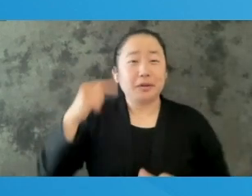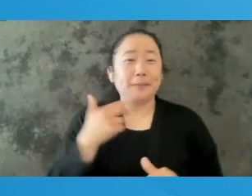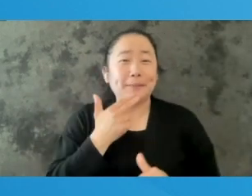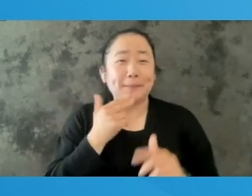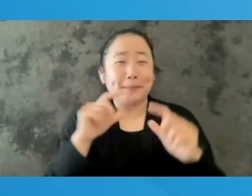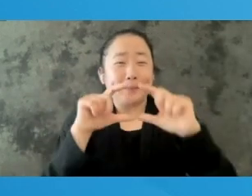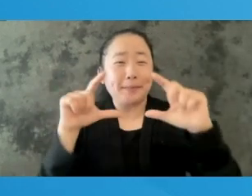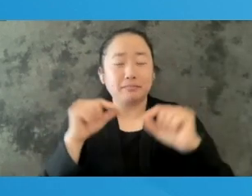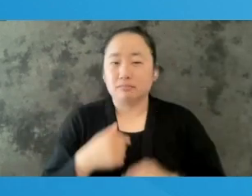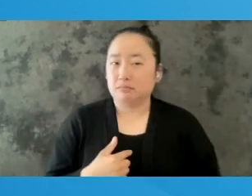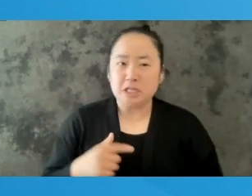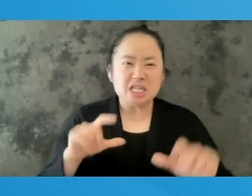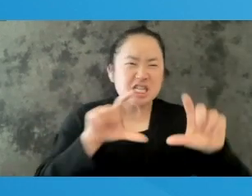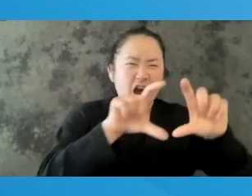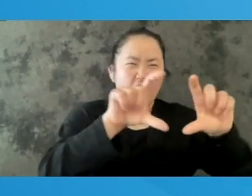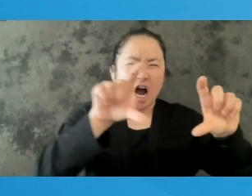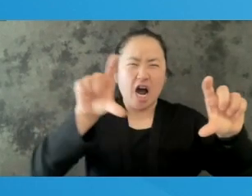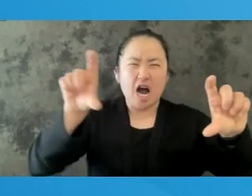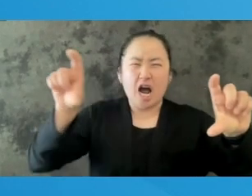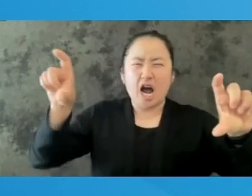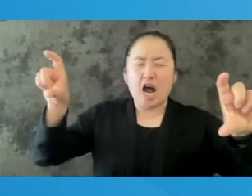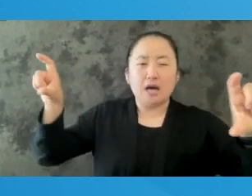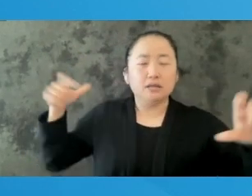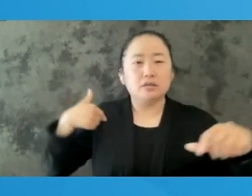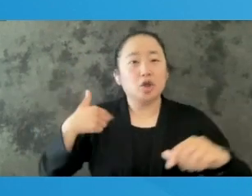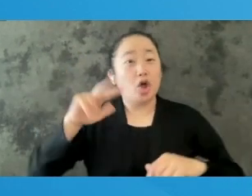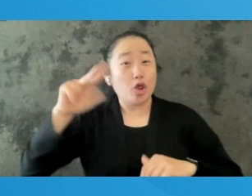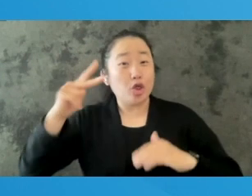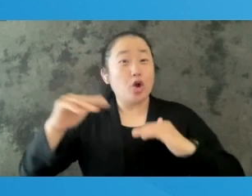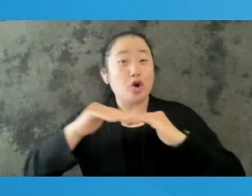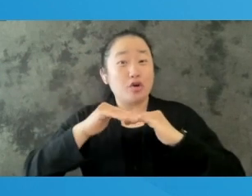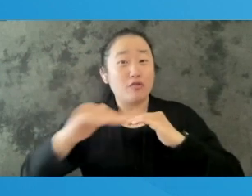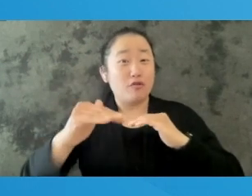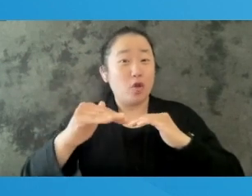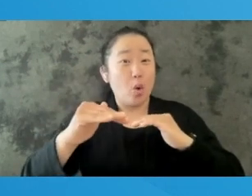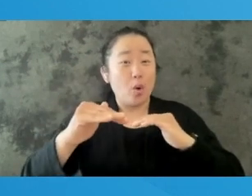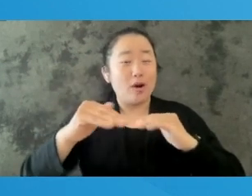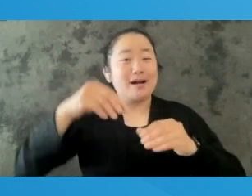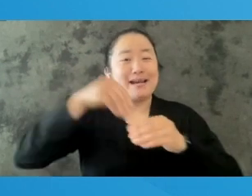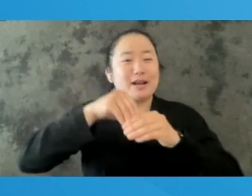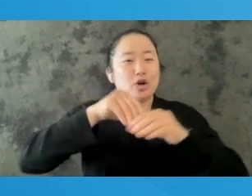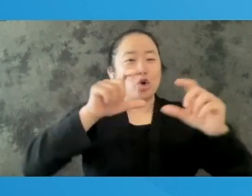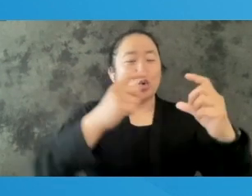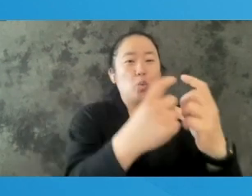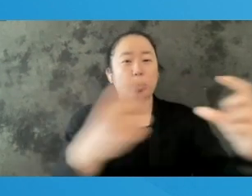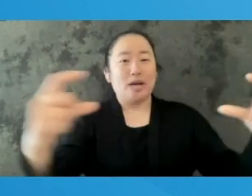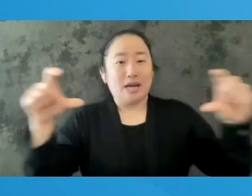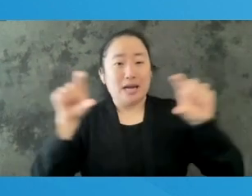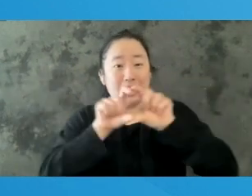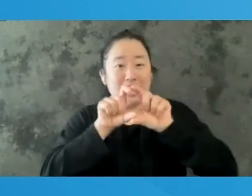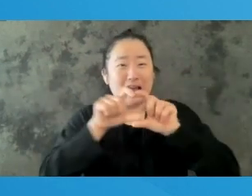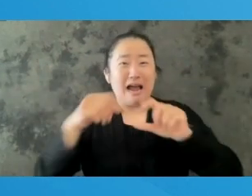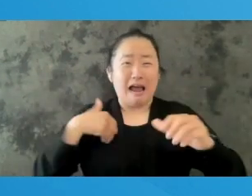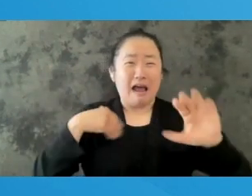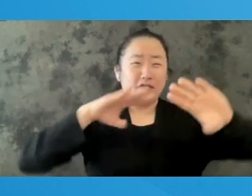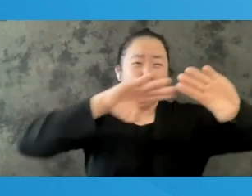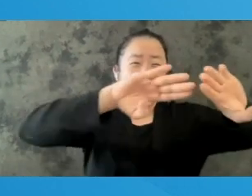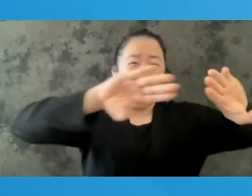It fills the entire third-floor inner ring of our building. Our building is round.